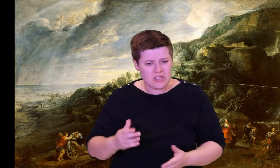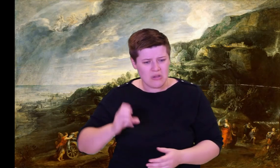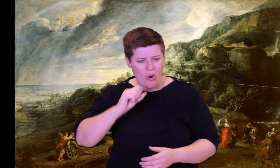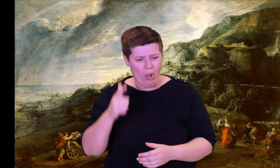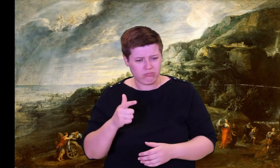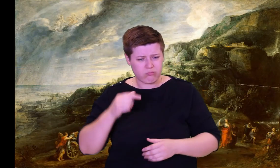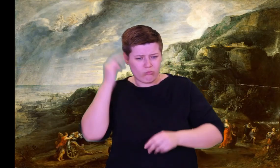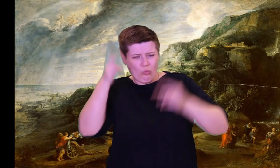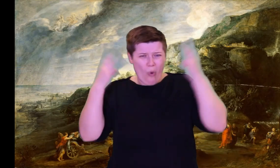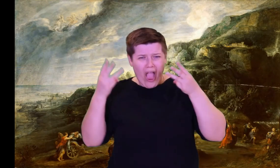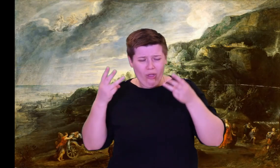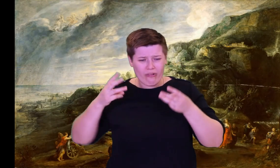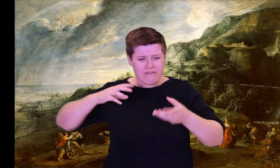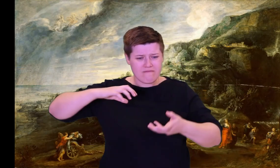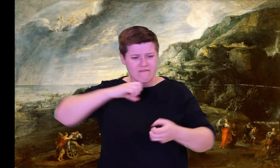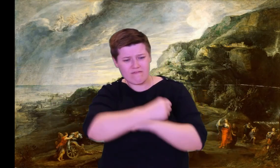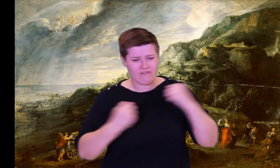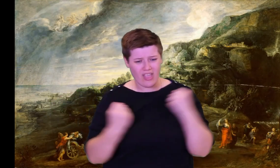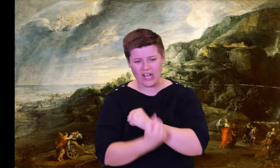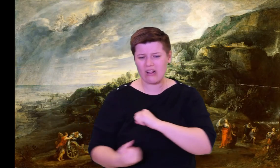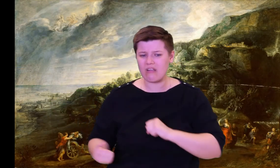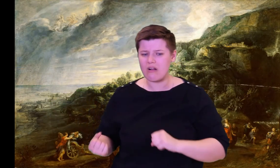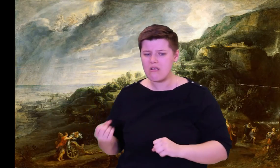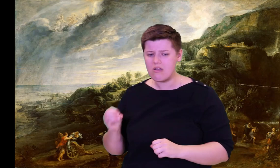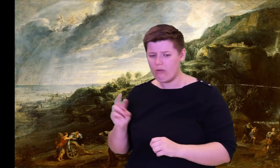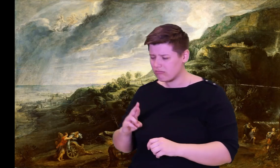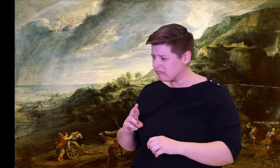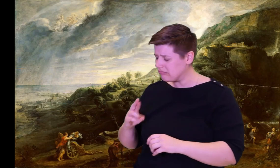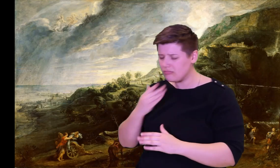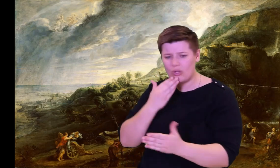and river streams and meadows lush with grass?